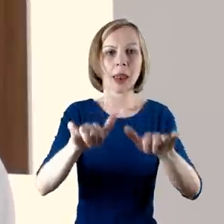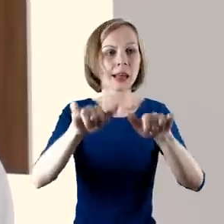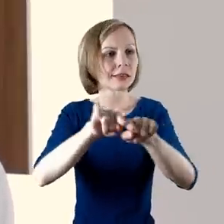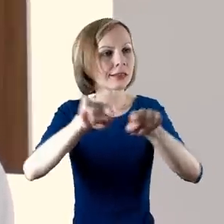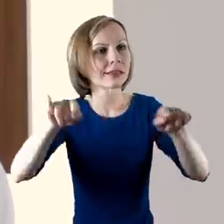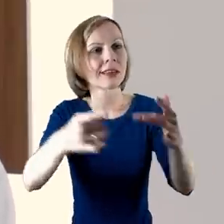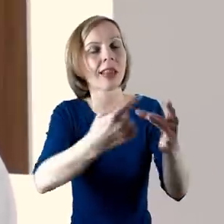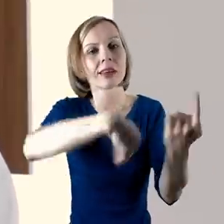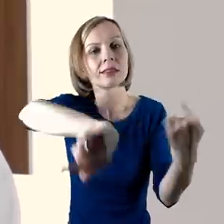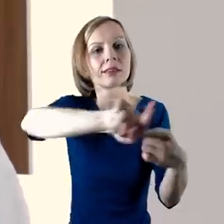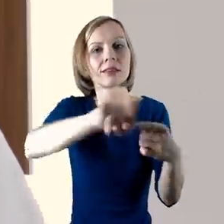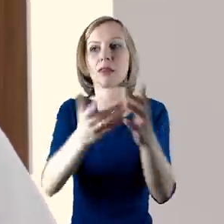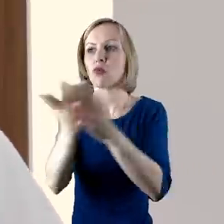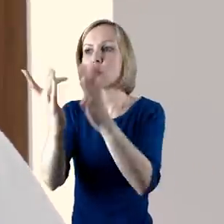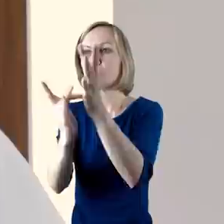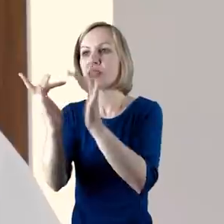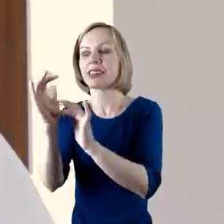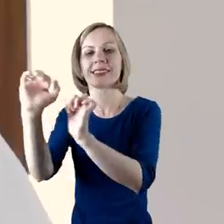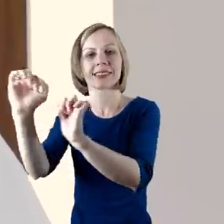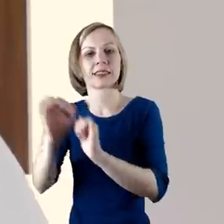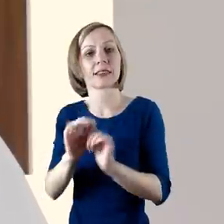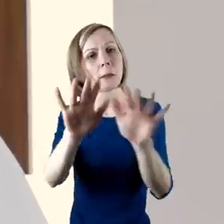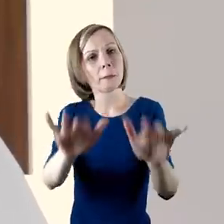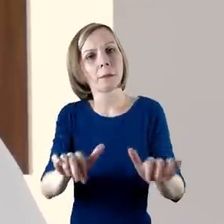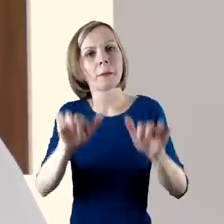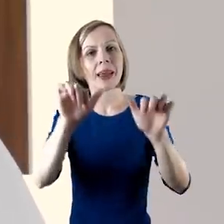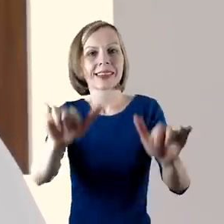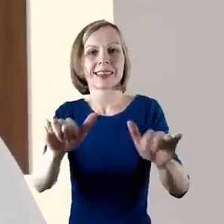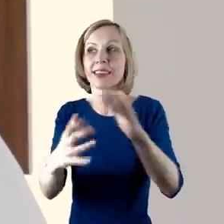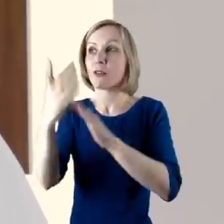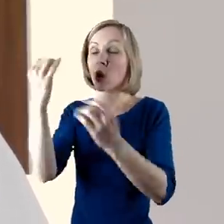of Christ; and the blessing of God Almighty,